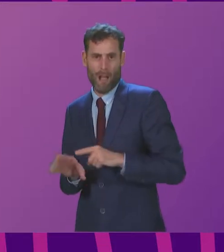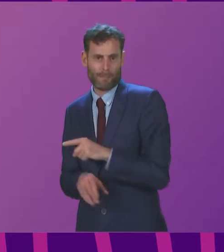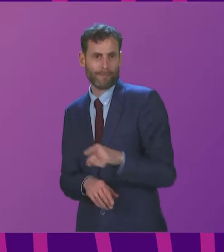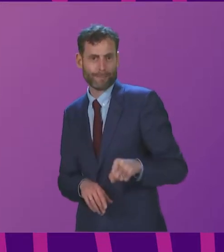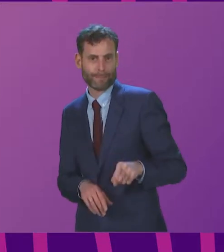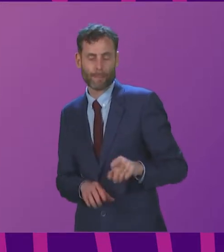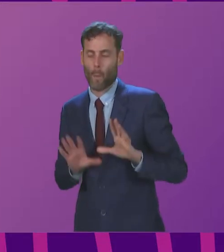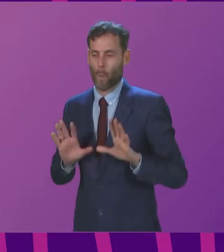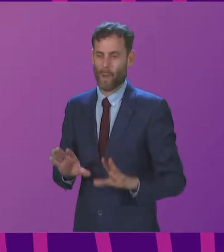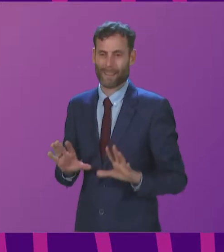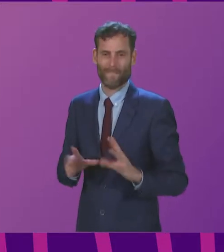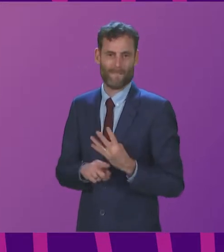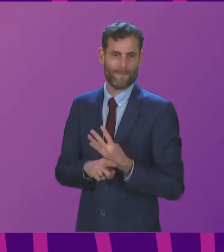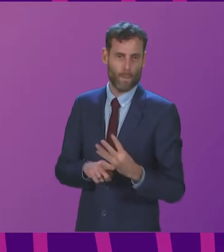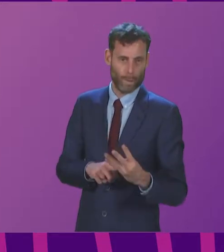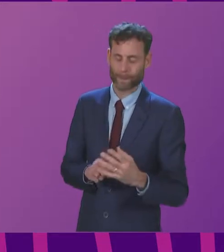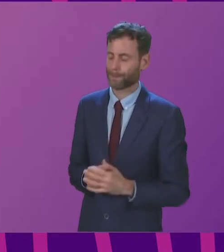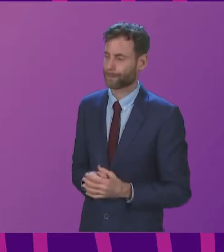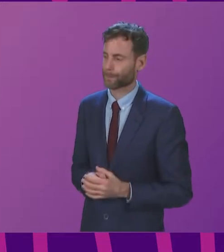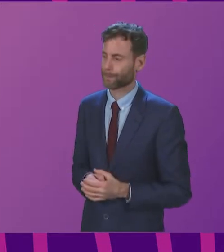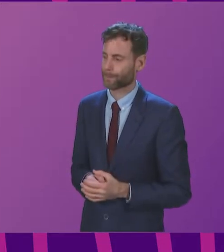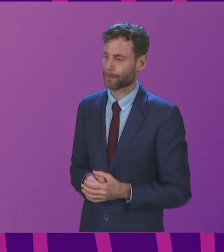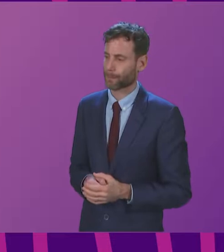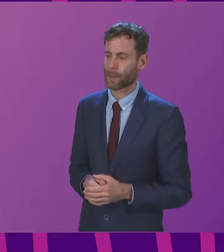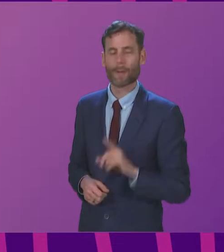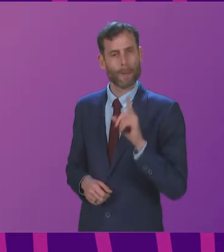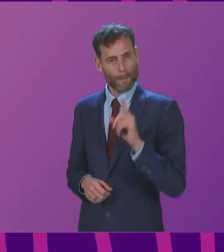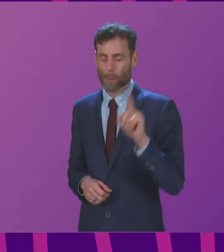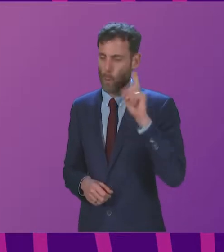will be facing that. However, we are continuing to take steps to say to people that, if they are